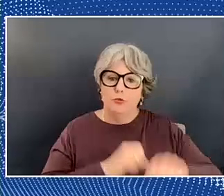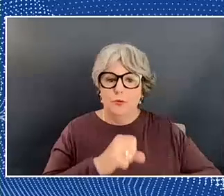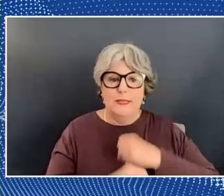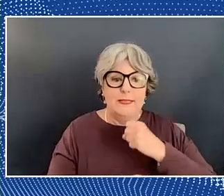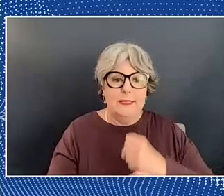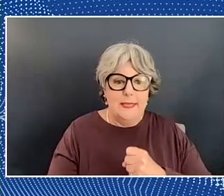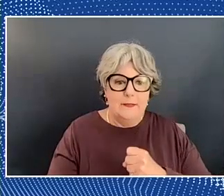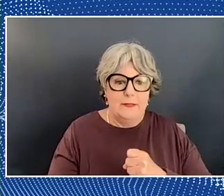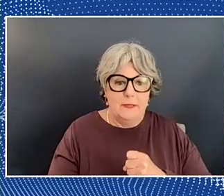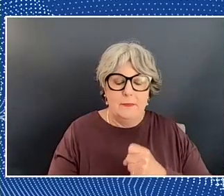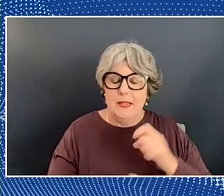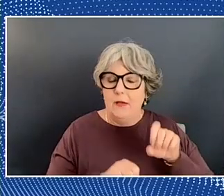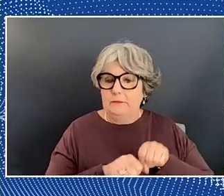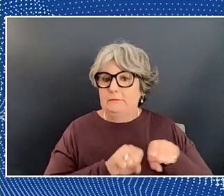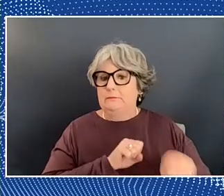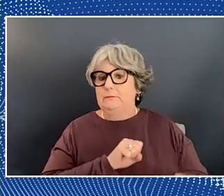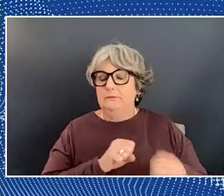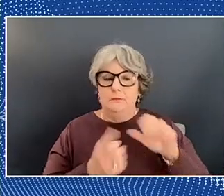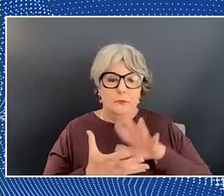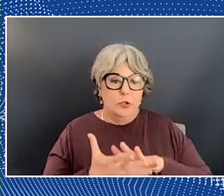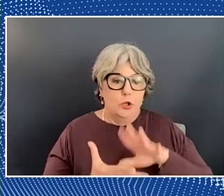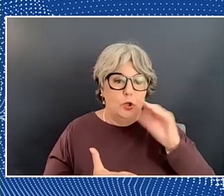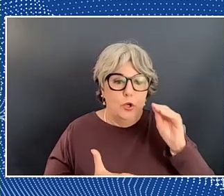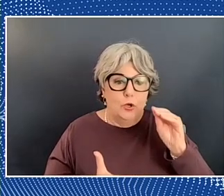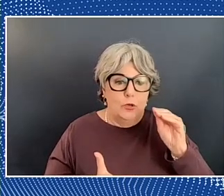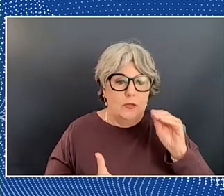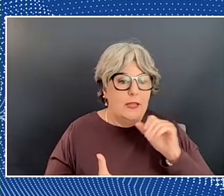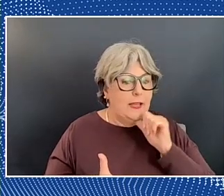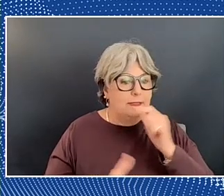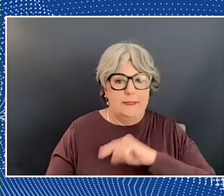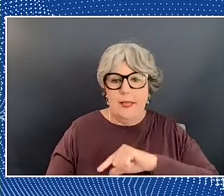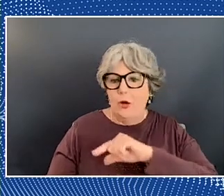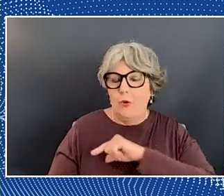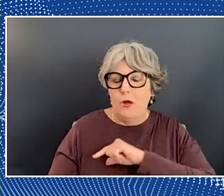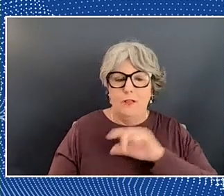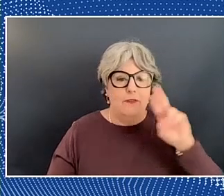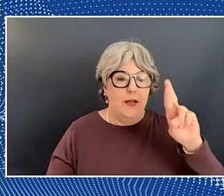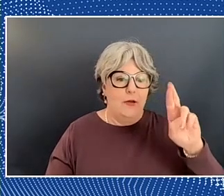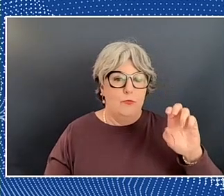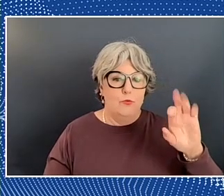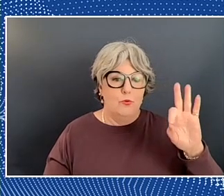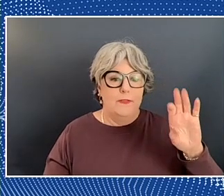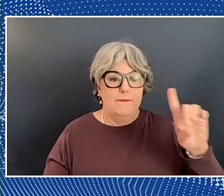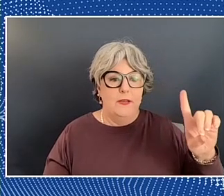devastated to learn that I was ineligible for the refund because my Federal student